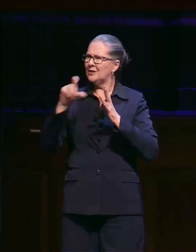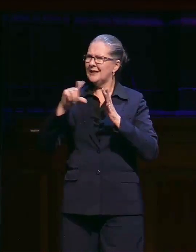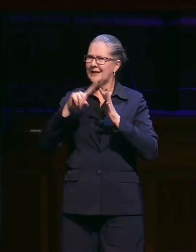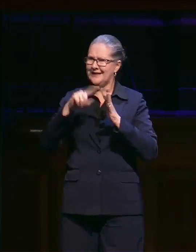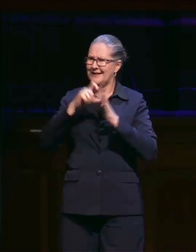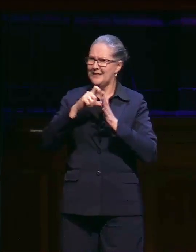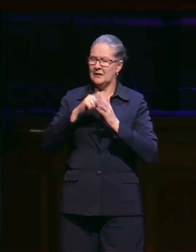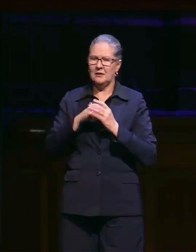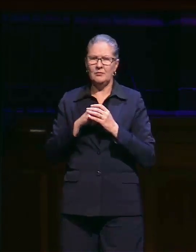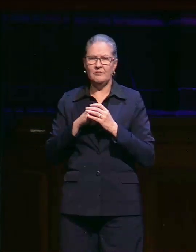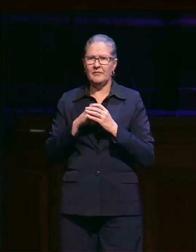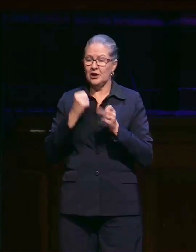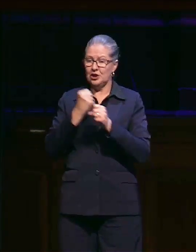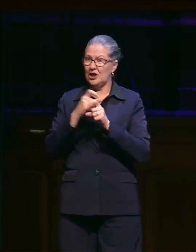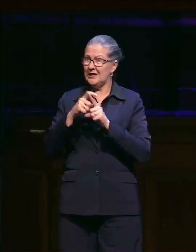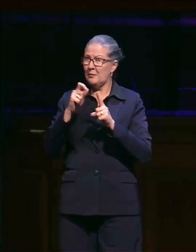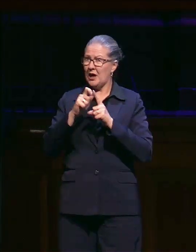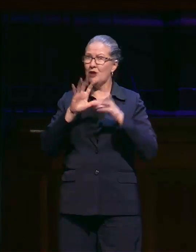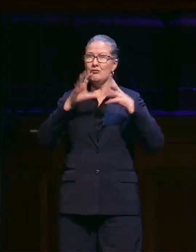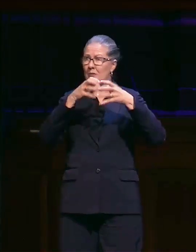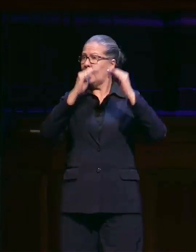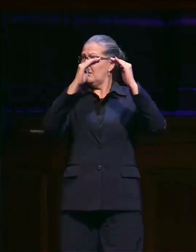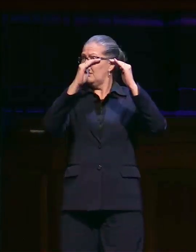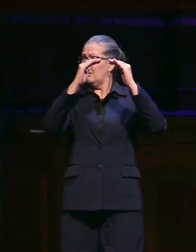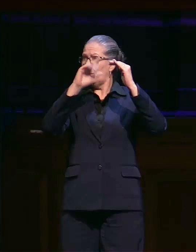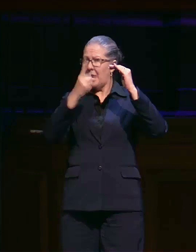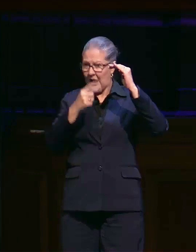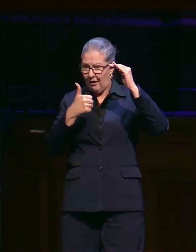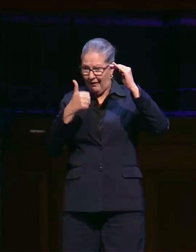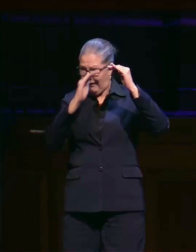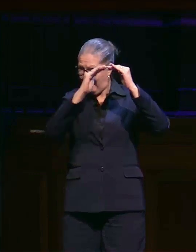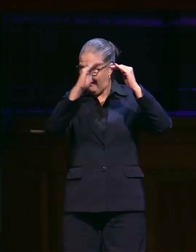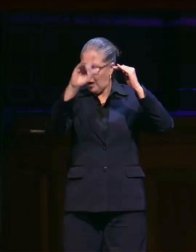doubled and GDP grew steadily and comes at the bottom stagnated and child